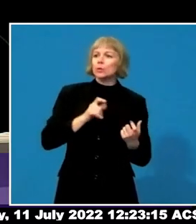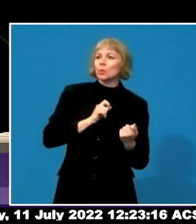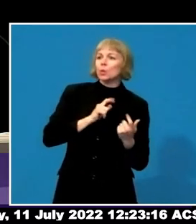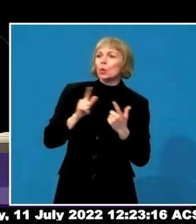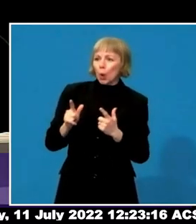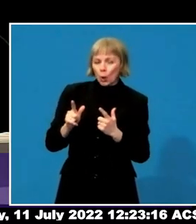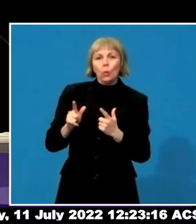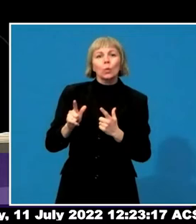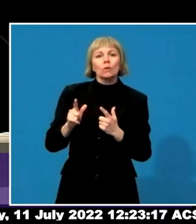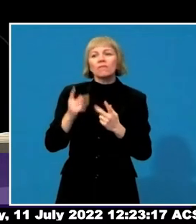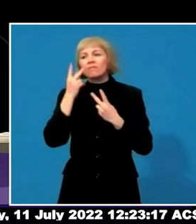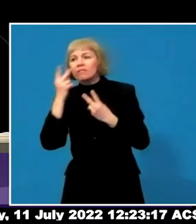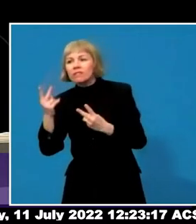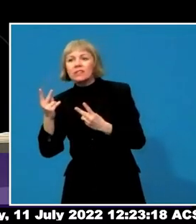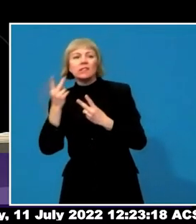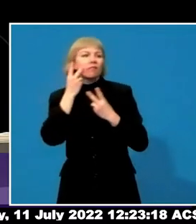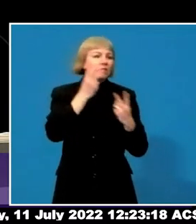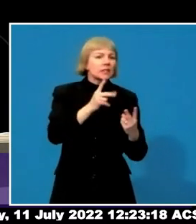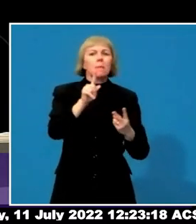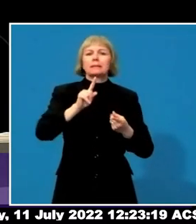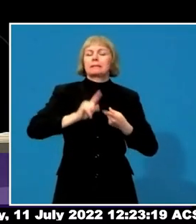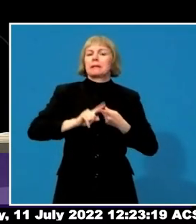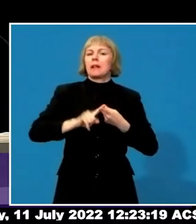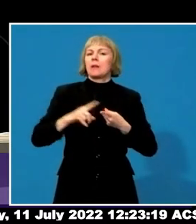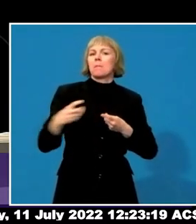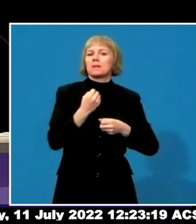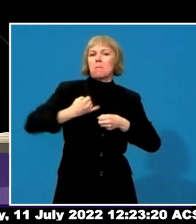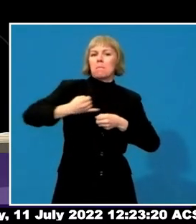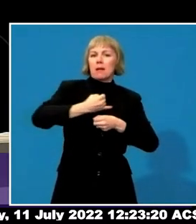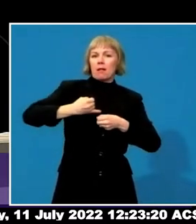Yeah. MS TARRAGO: And has anyone talked to you about respite?